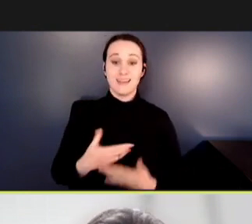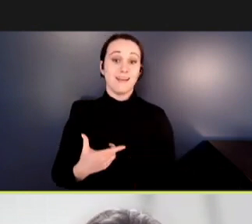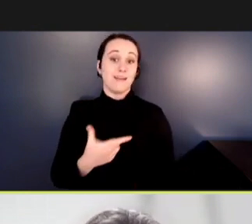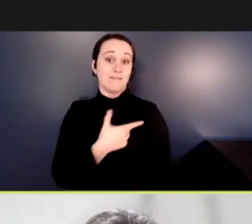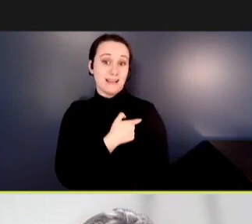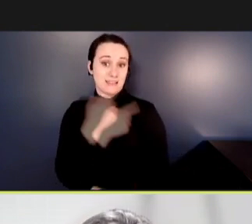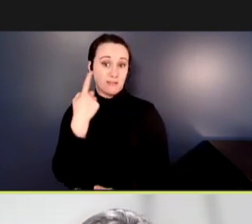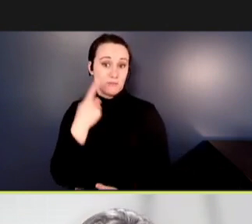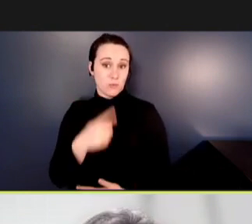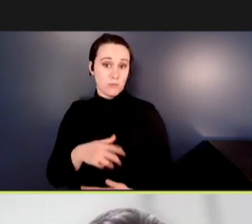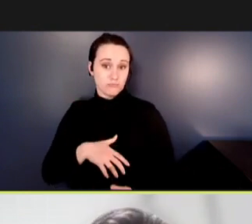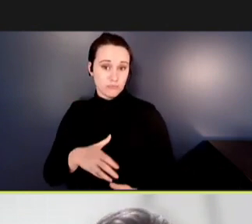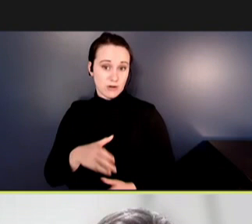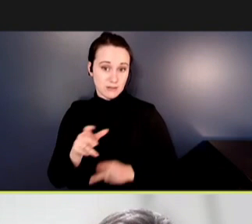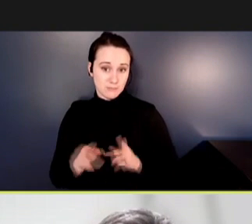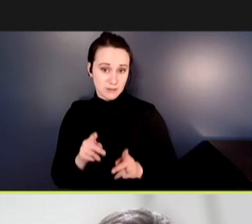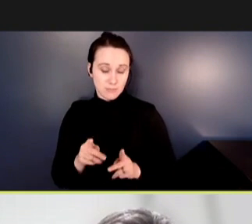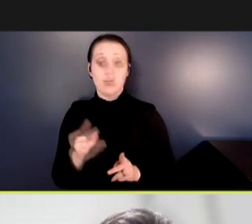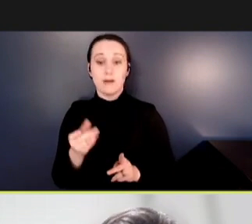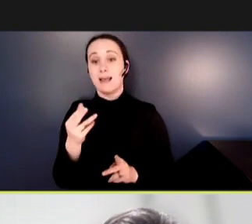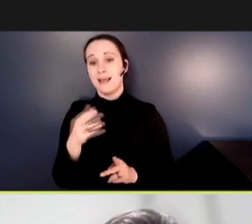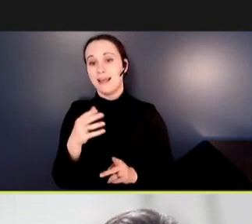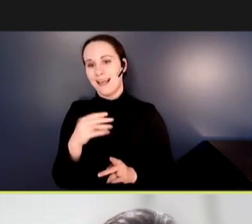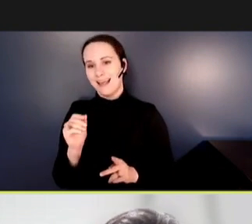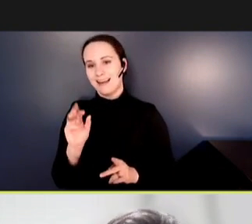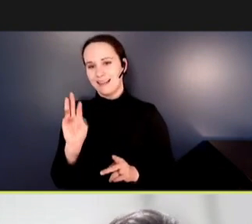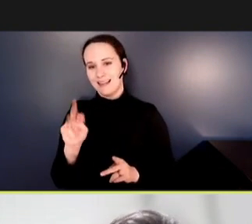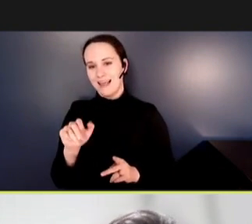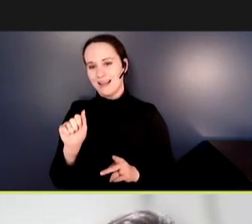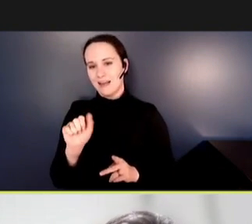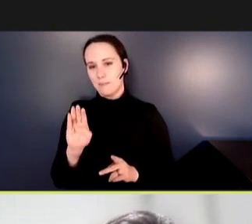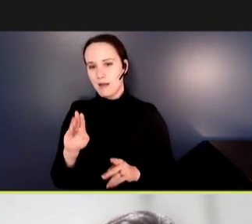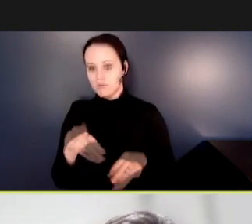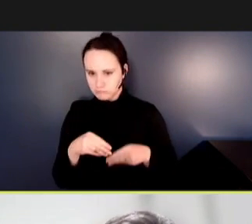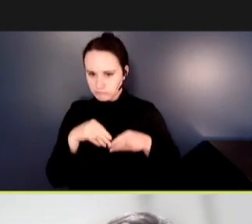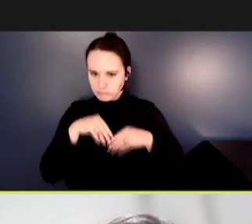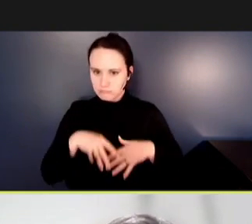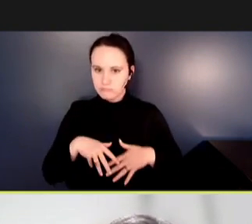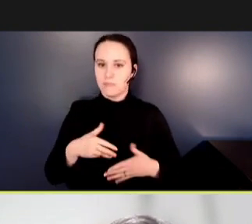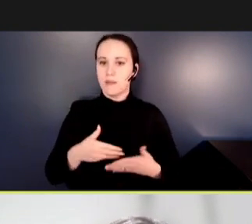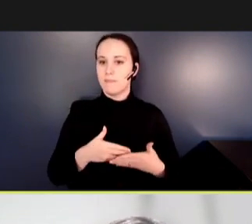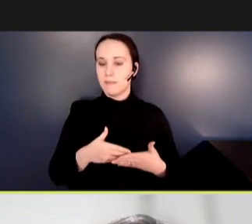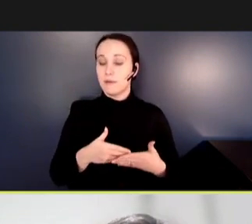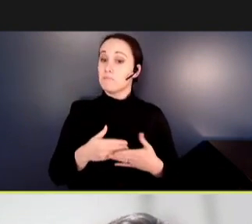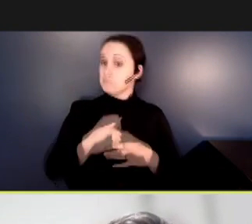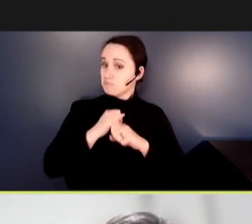and the monoclonal antibody for the baby, and that provides protection for about five to six months,